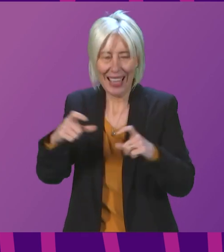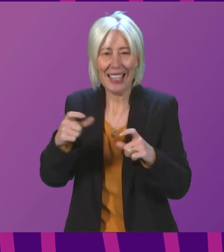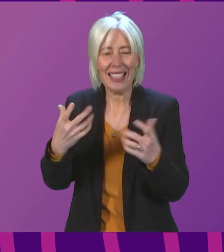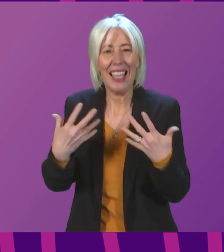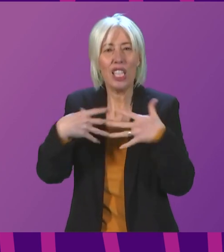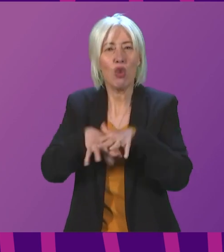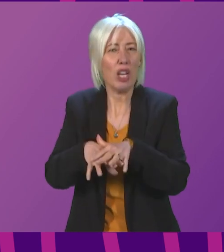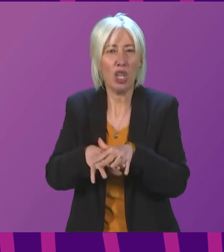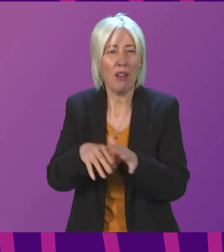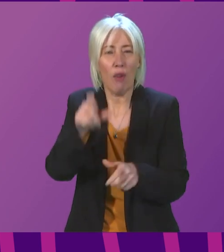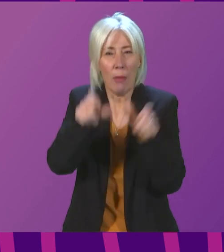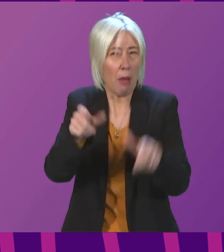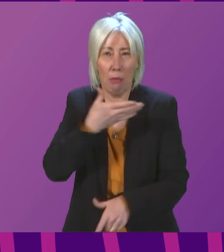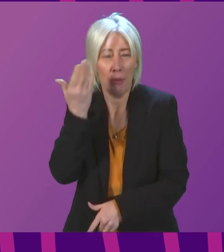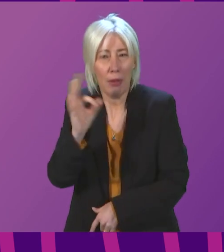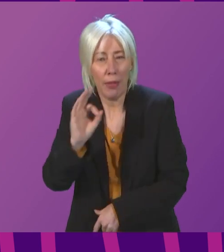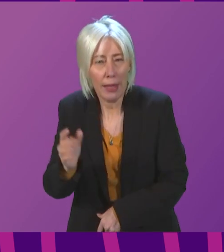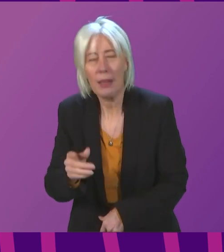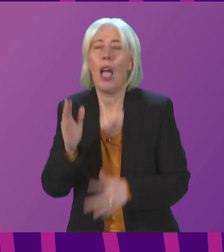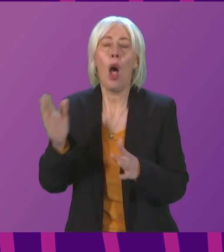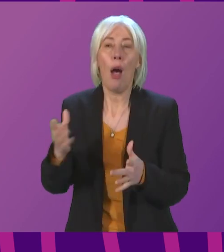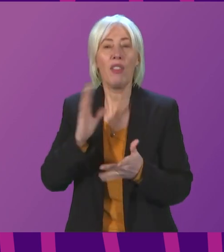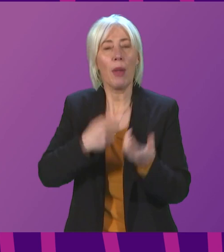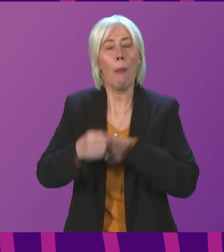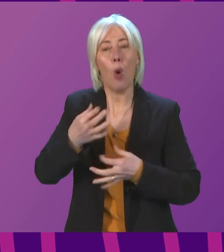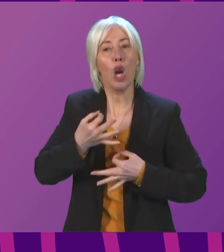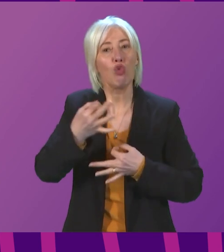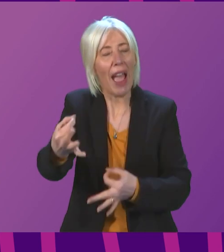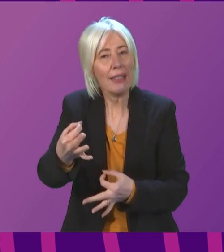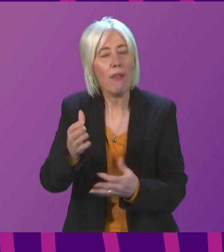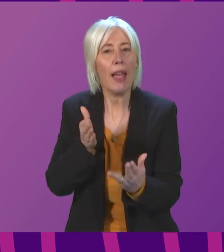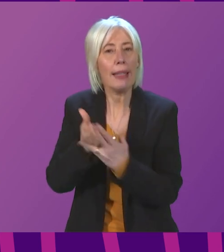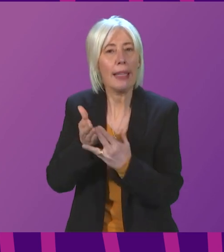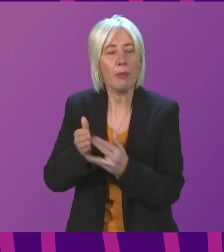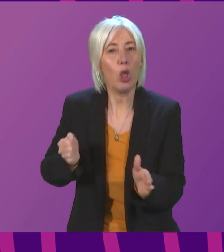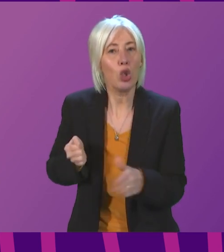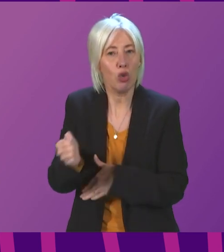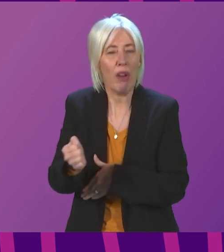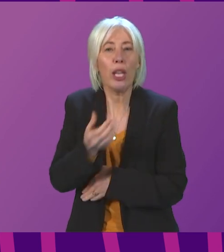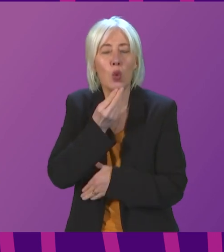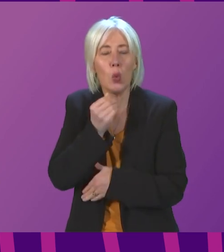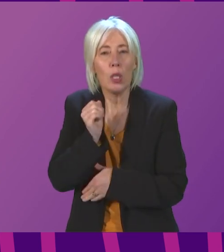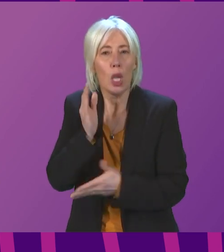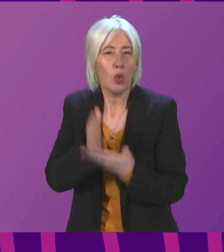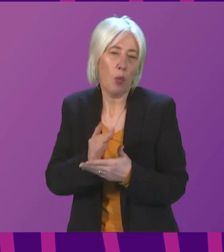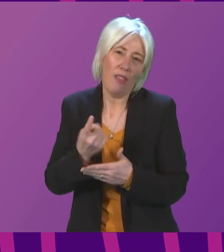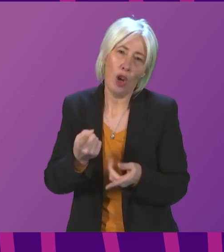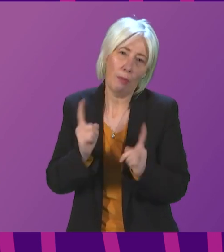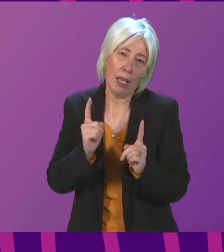To drive modal shift, the rail network must be more attractive and more accessible to passengers. Will the First Minister therefore stop these ticket office closures?